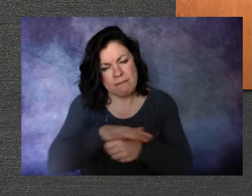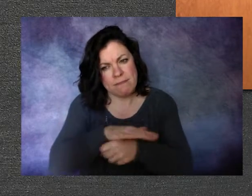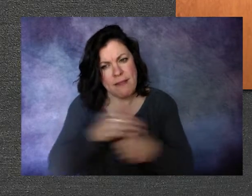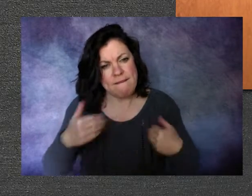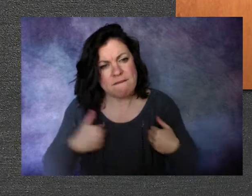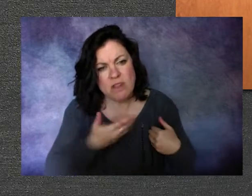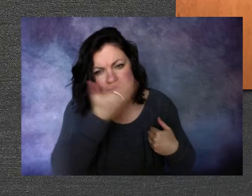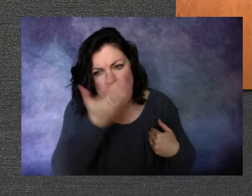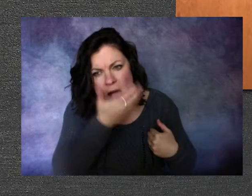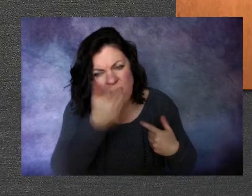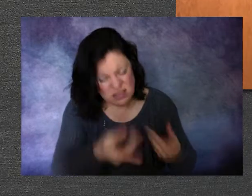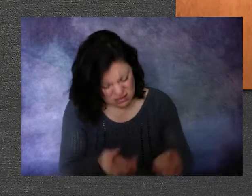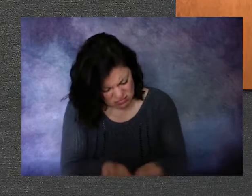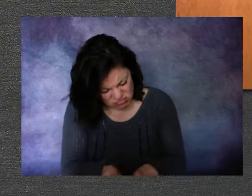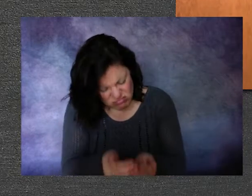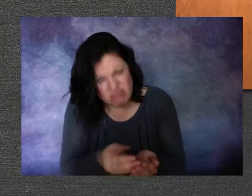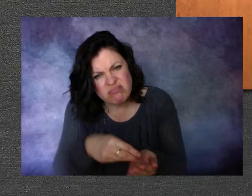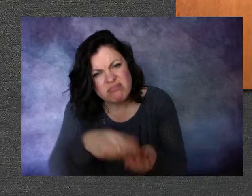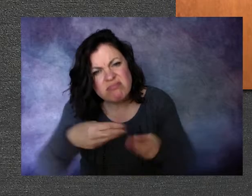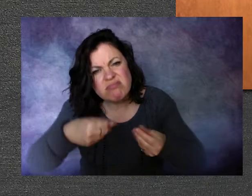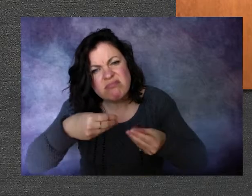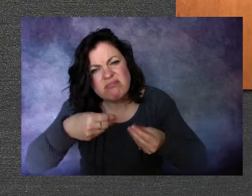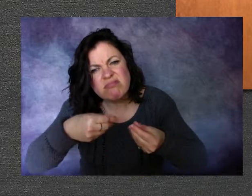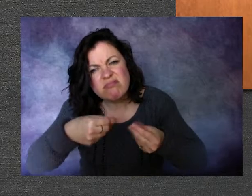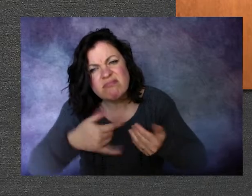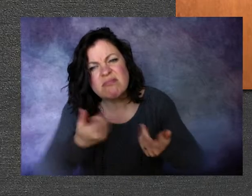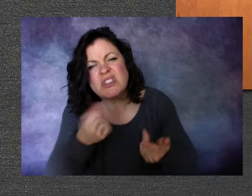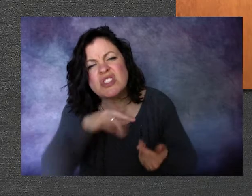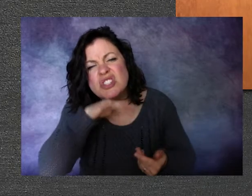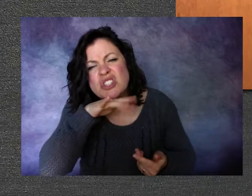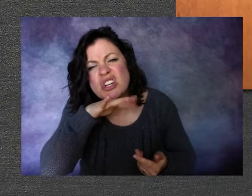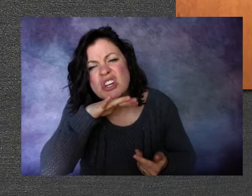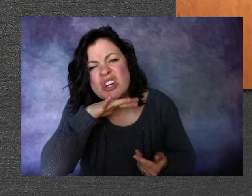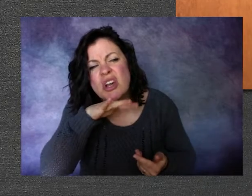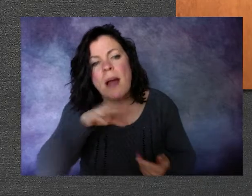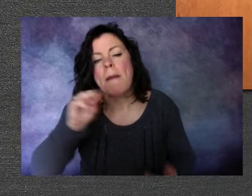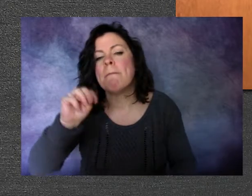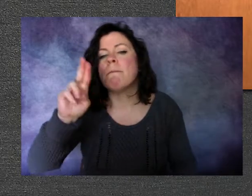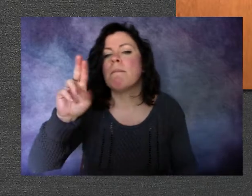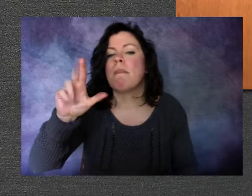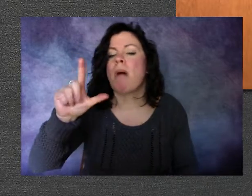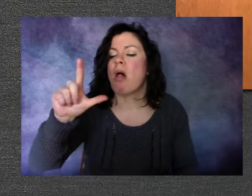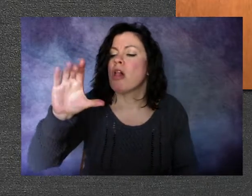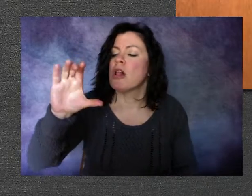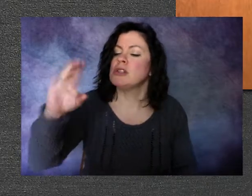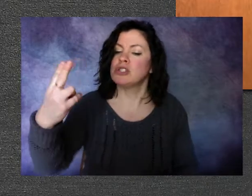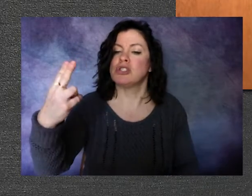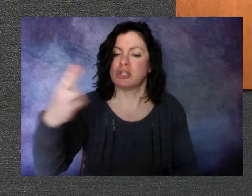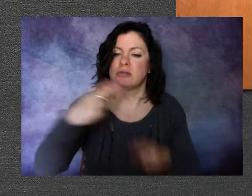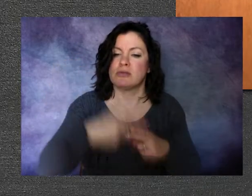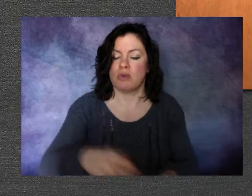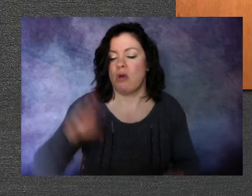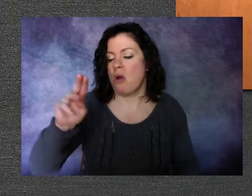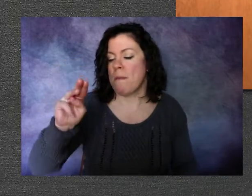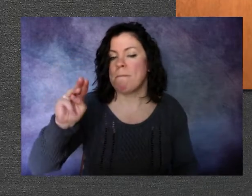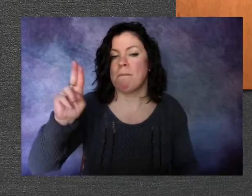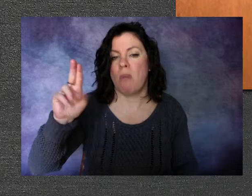oh, what's this a picture of down here? That looks like dirt or mulch. Have you ever heard of the word mulch?